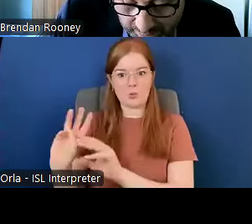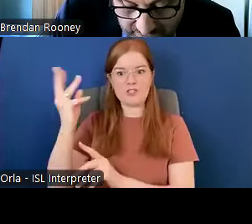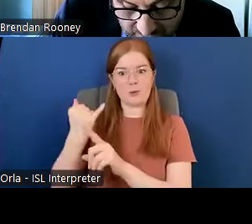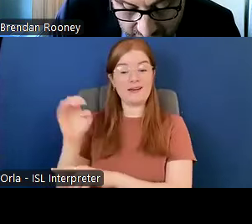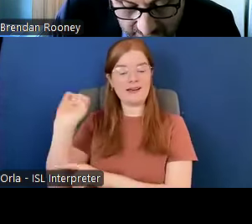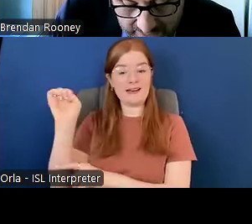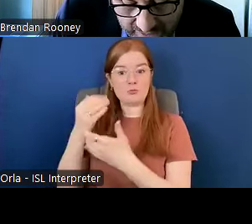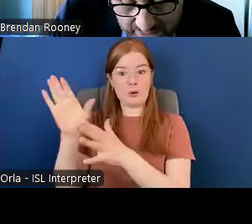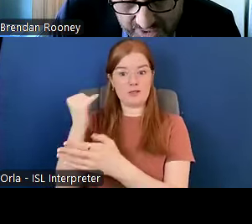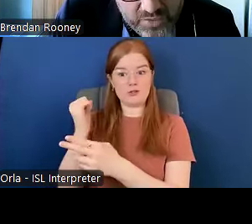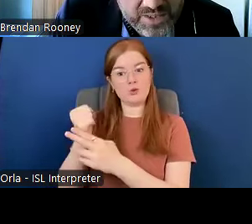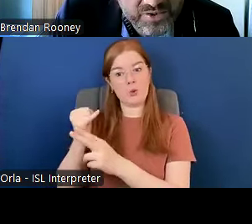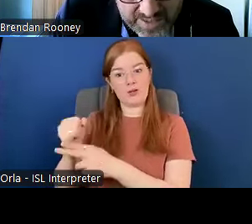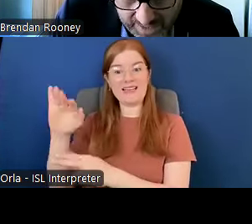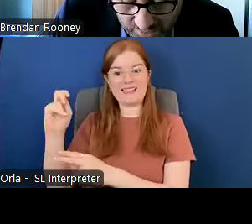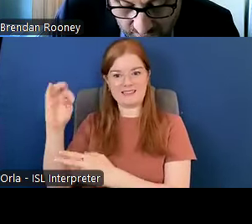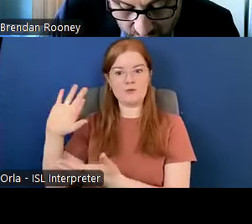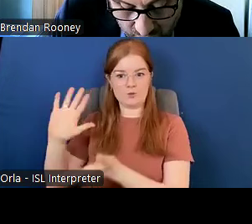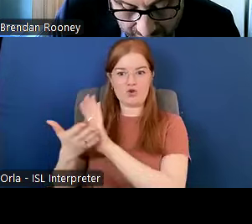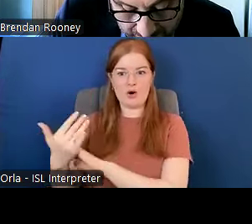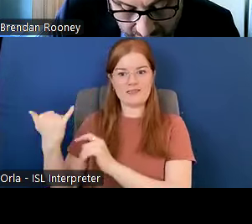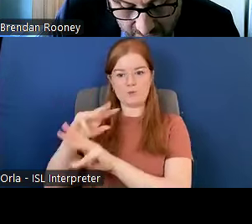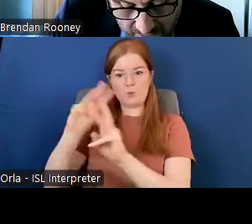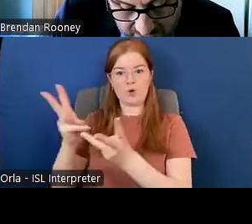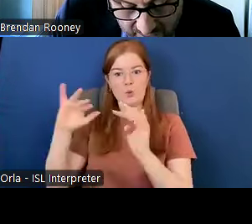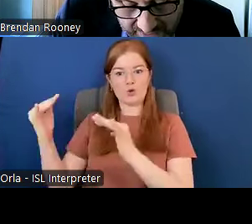public school that had been destroyed during the Second World War. Her design,